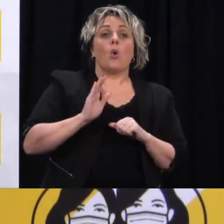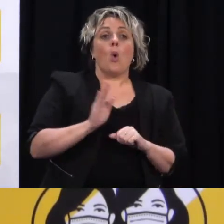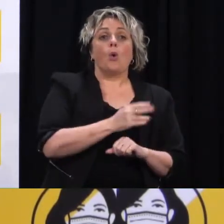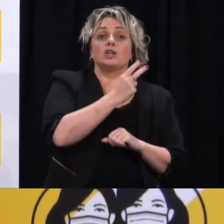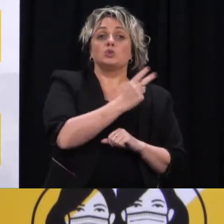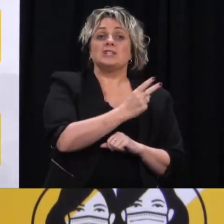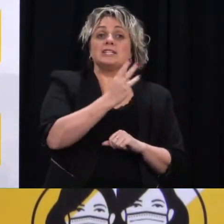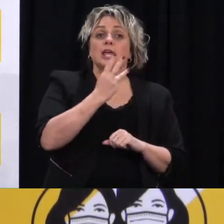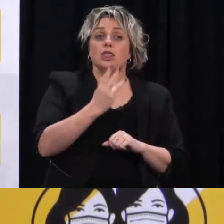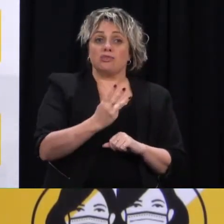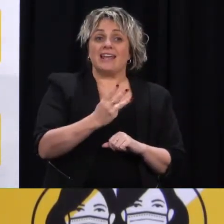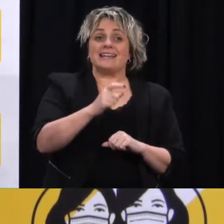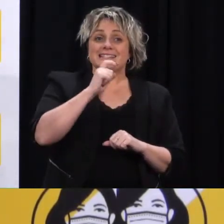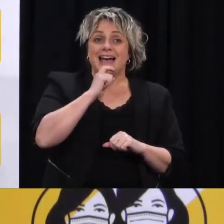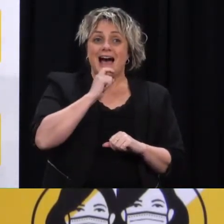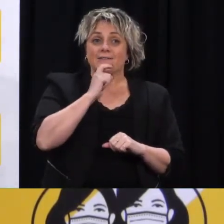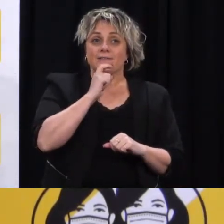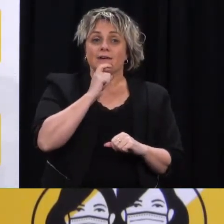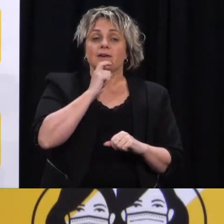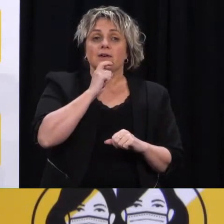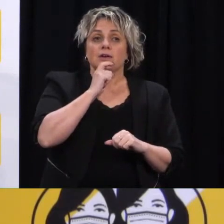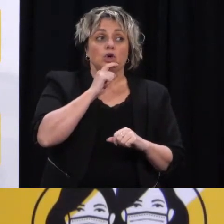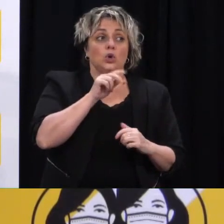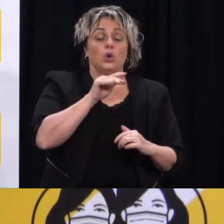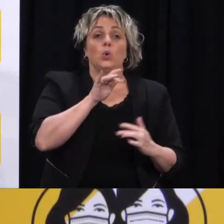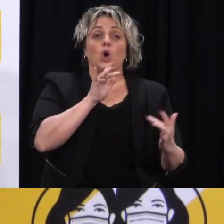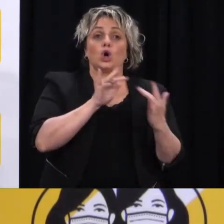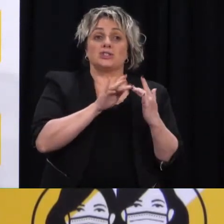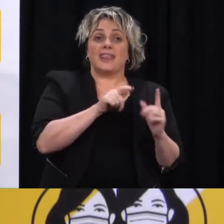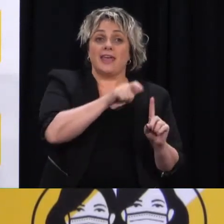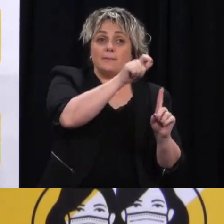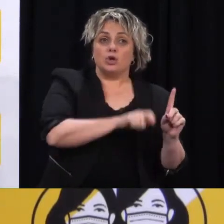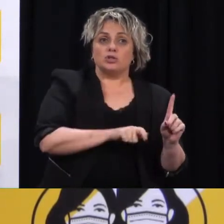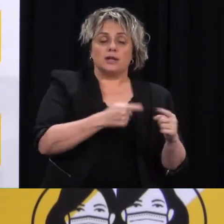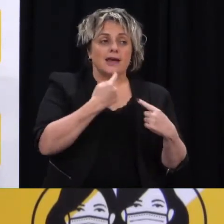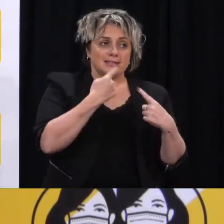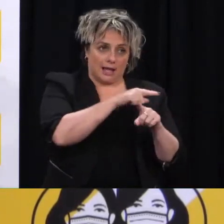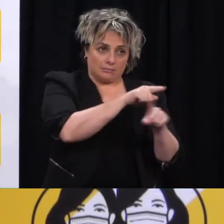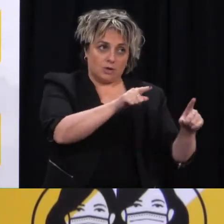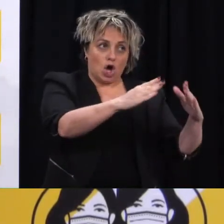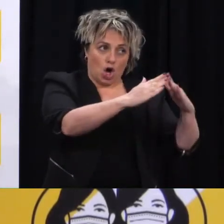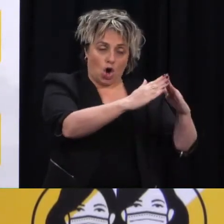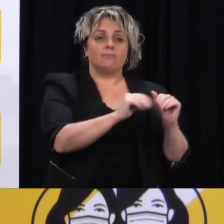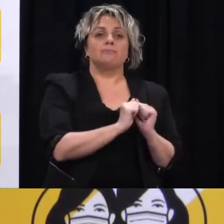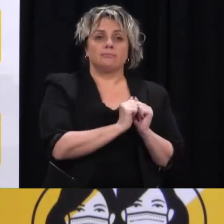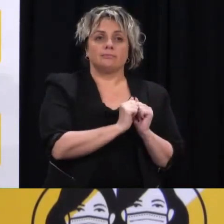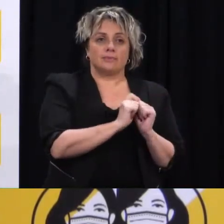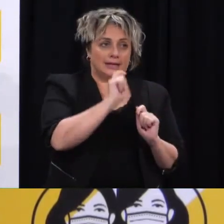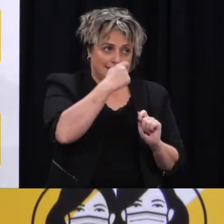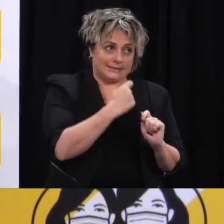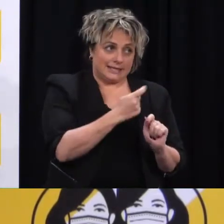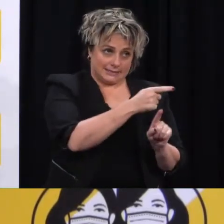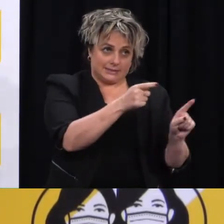The people all would be essential workers I assume. So